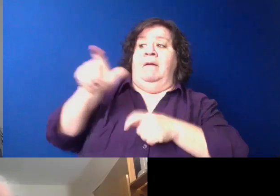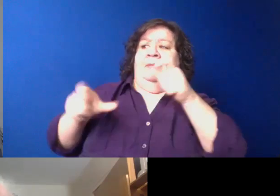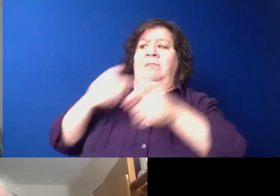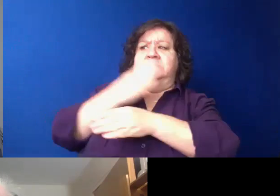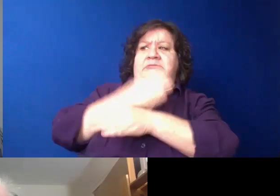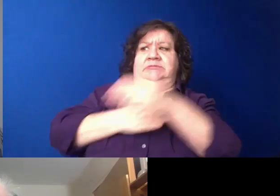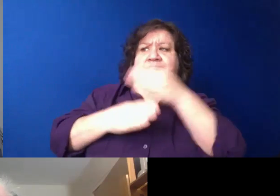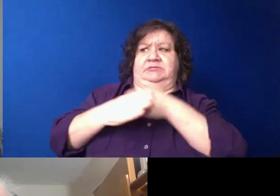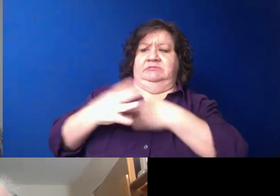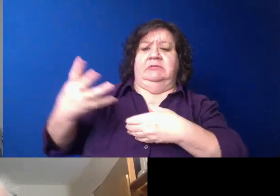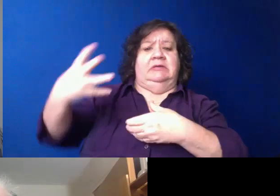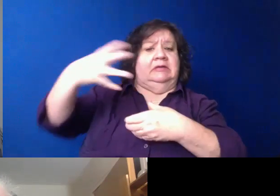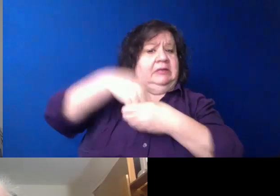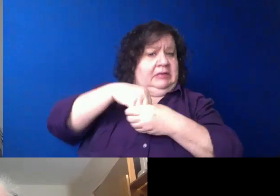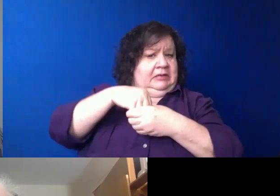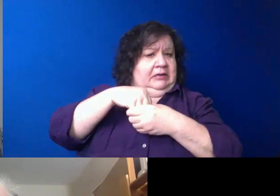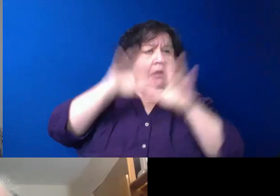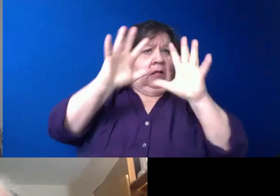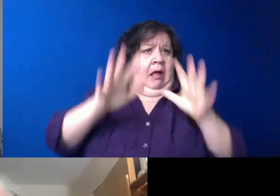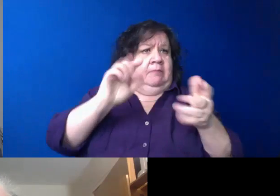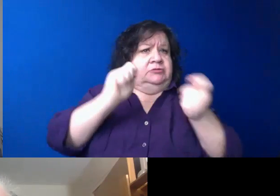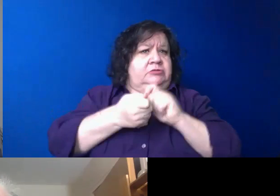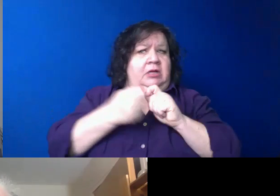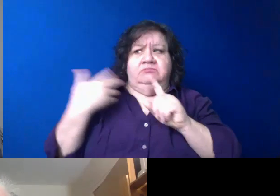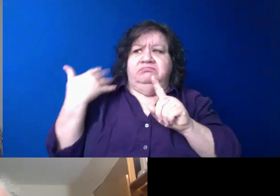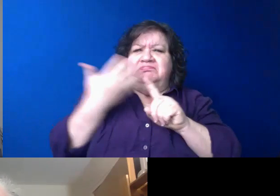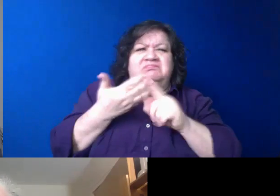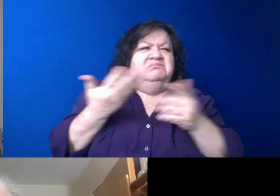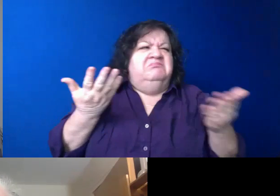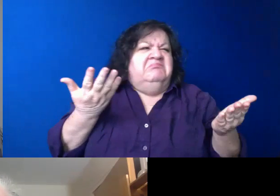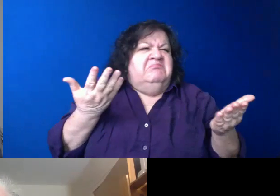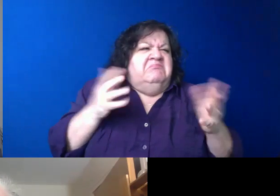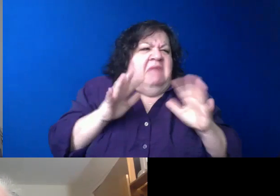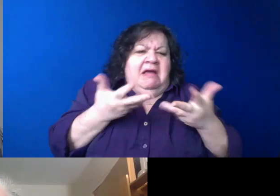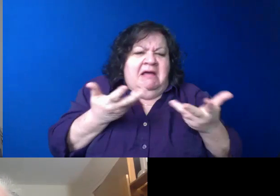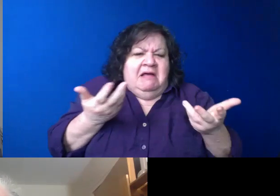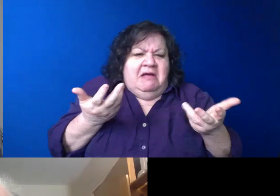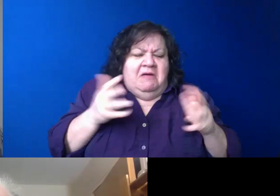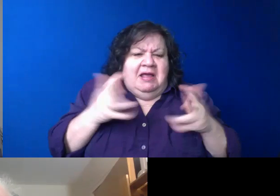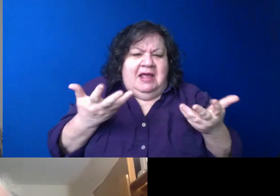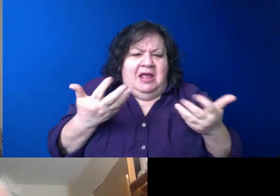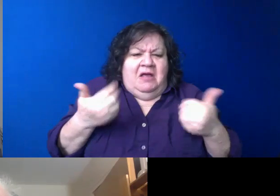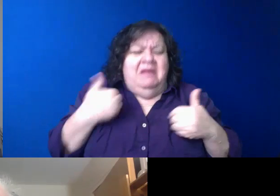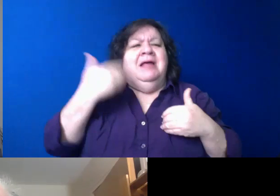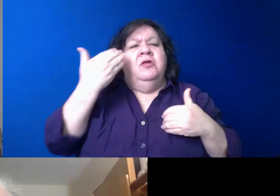nations framework on the conventional uh com convention framework on climate change we have